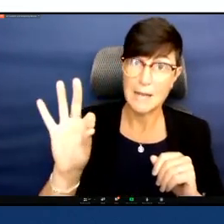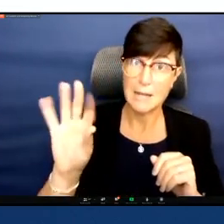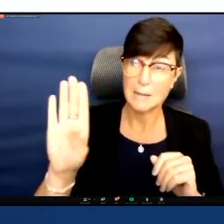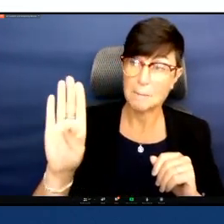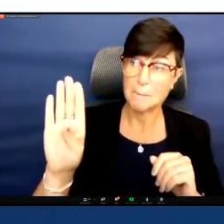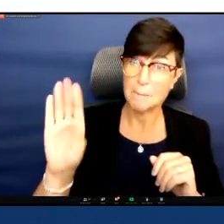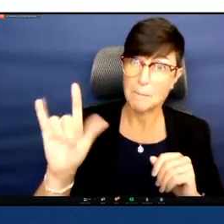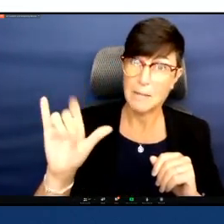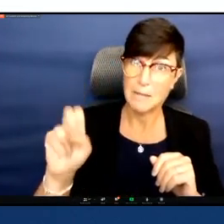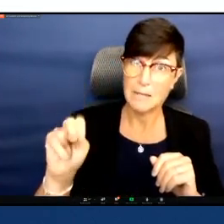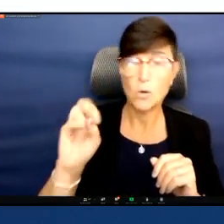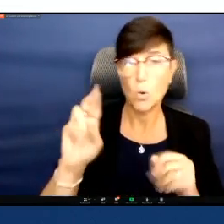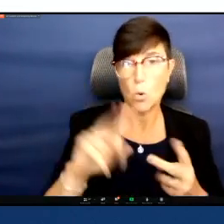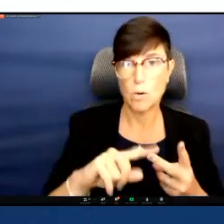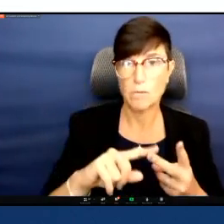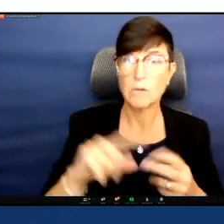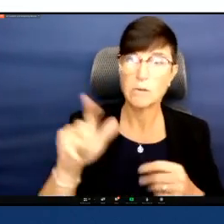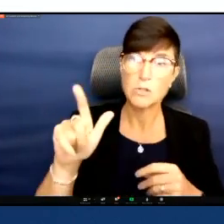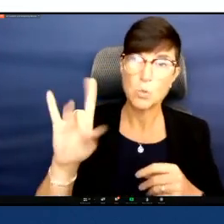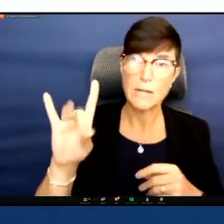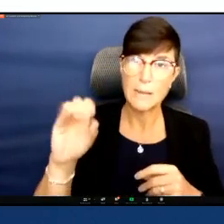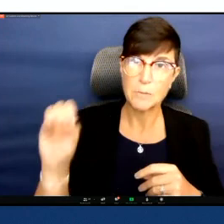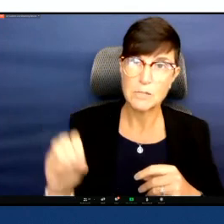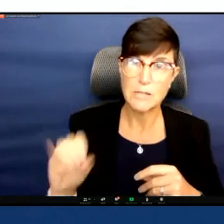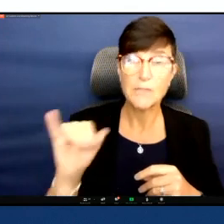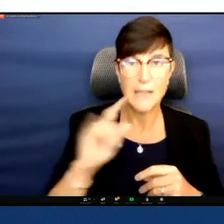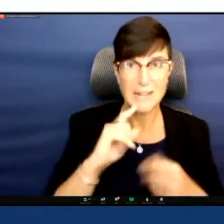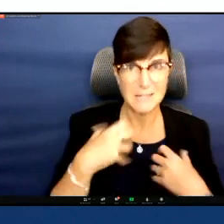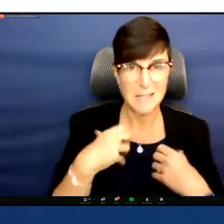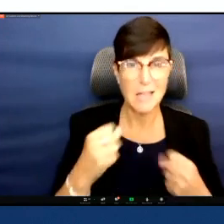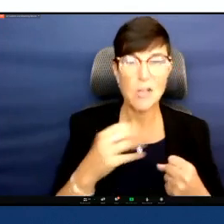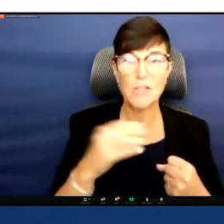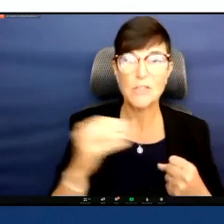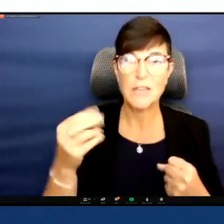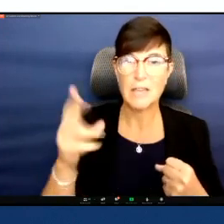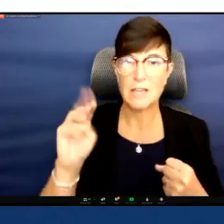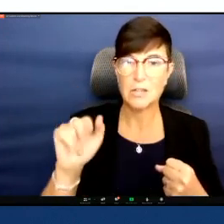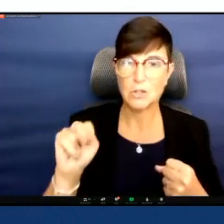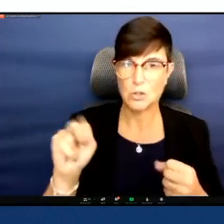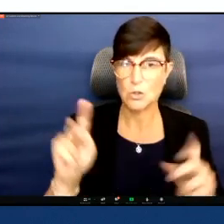28% is Health and Human Services, and that includes departments or programs